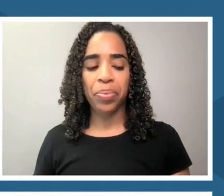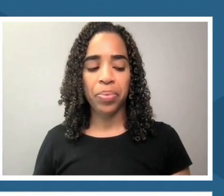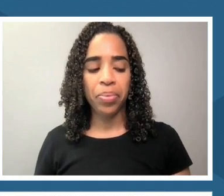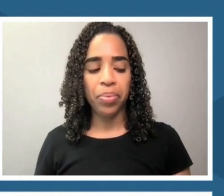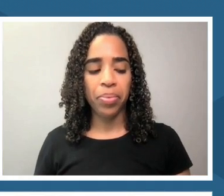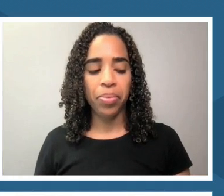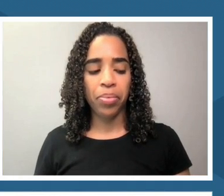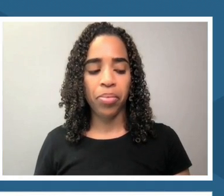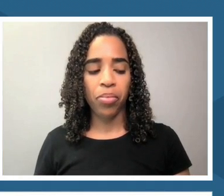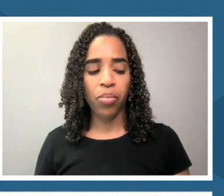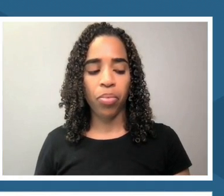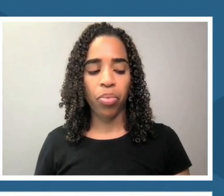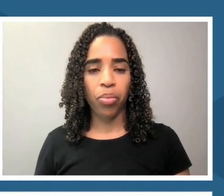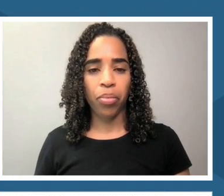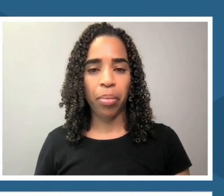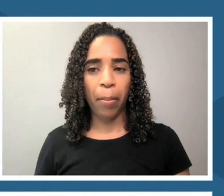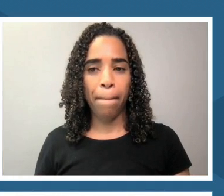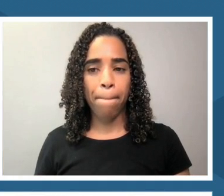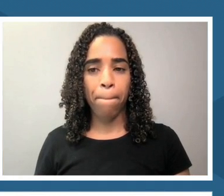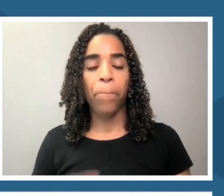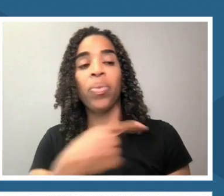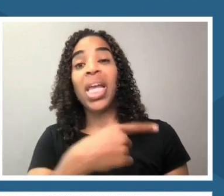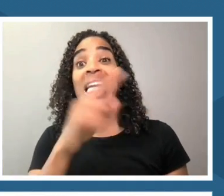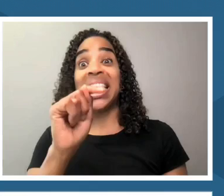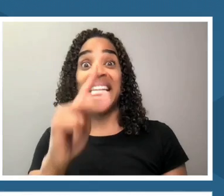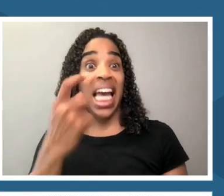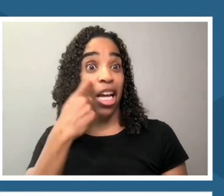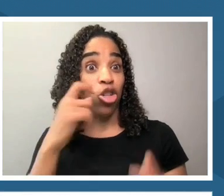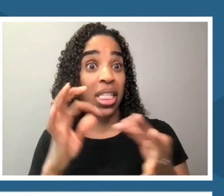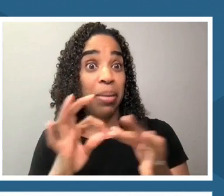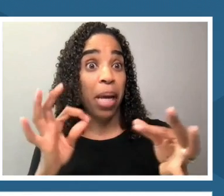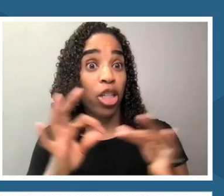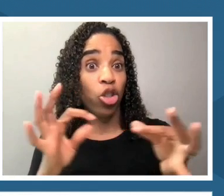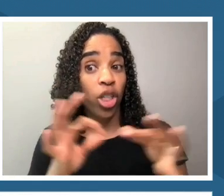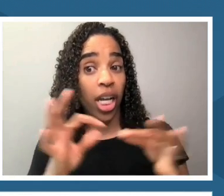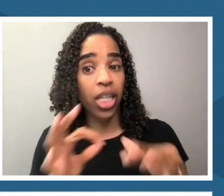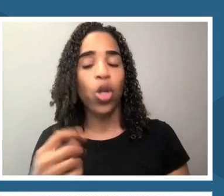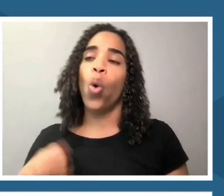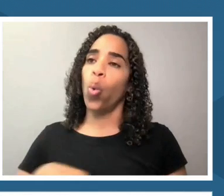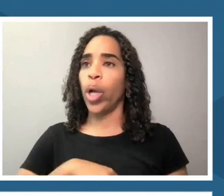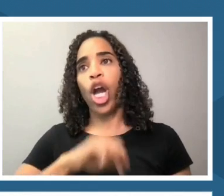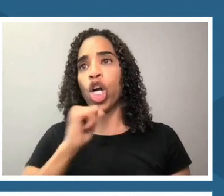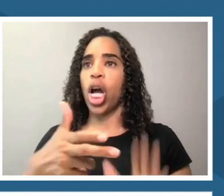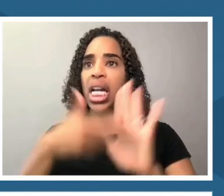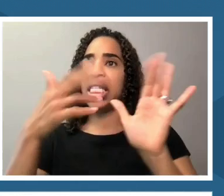so as tk mentioned earlier in the session this we are not a stereotype